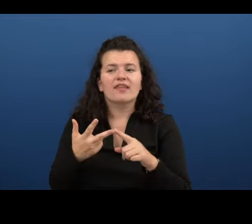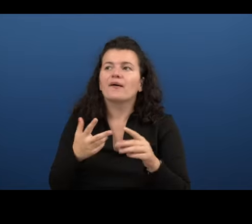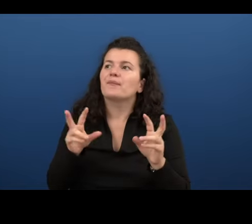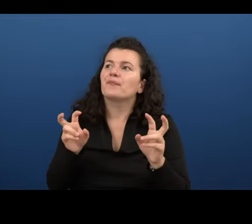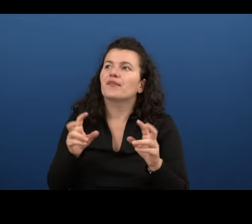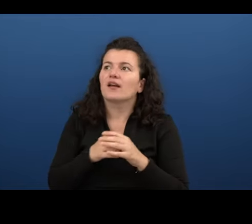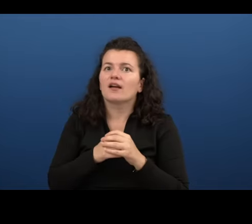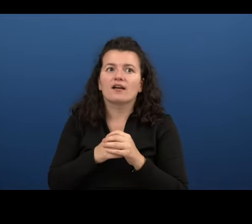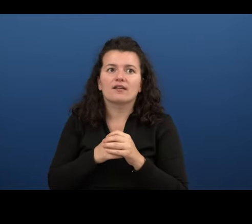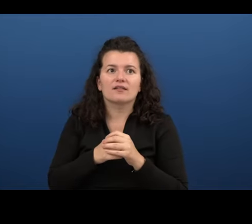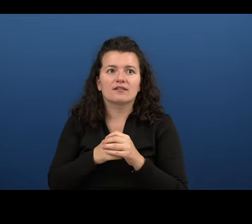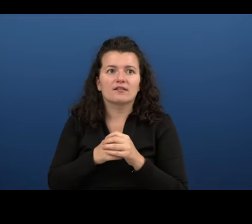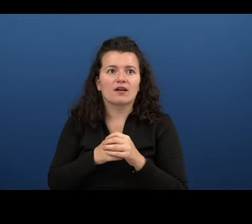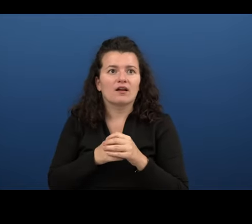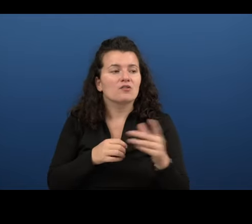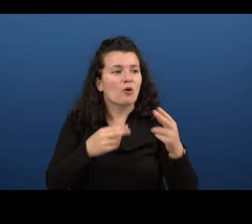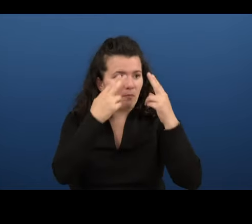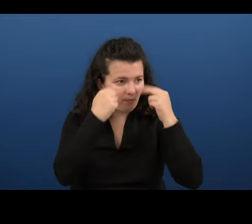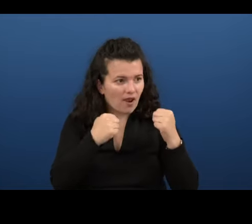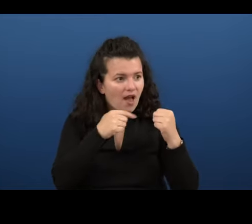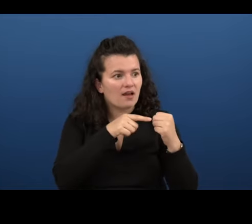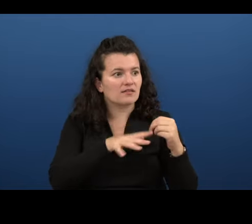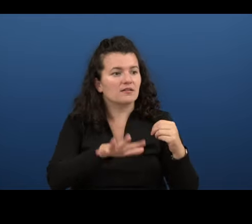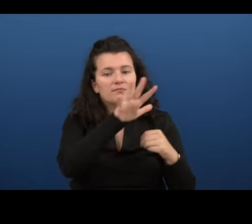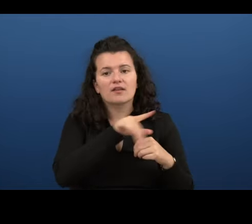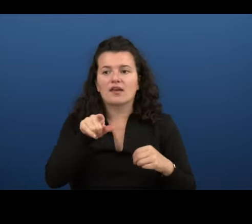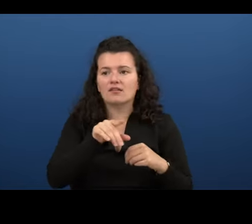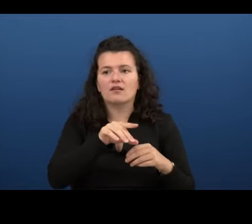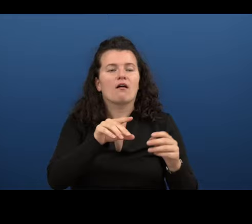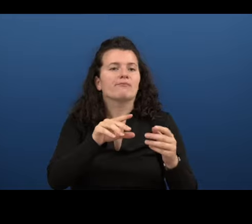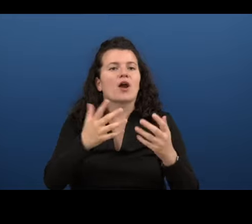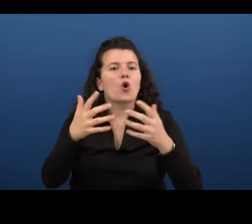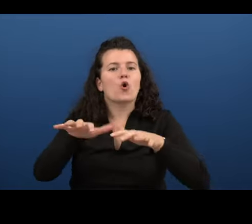for people who are blind through synthetic speech and automatic captioning. So, these